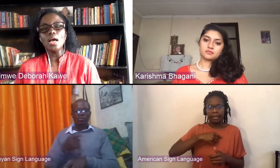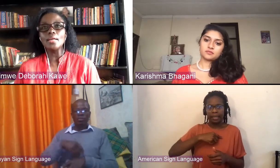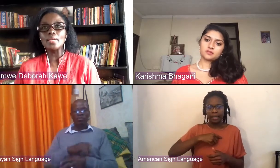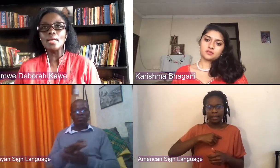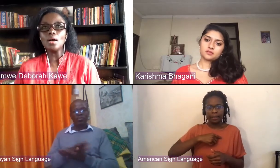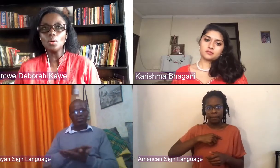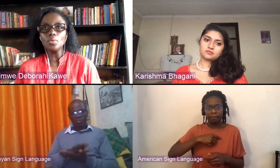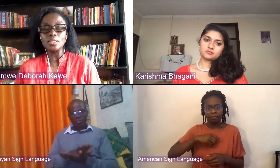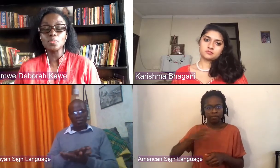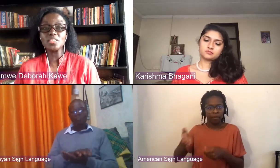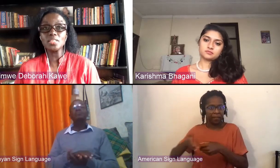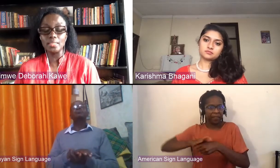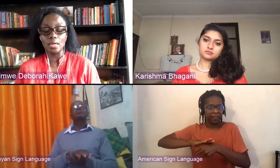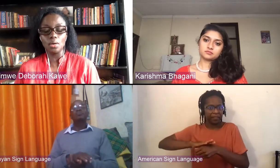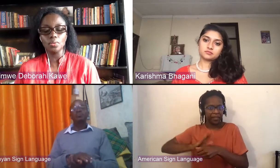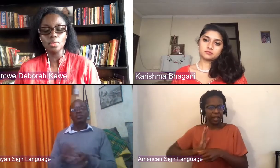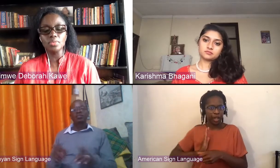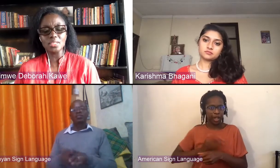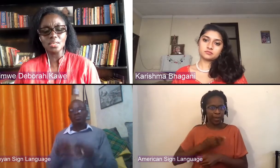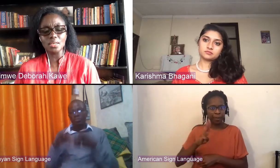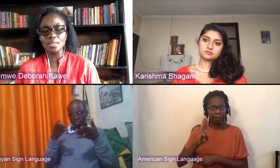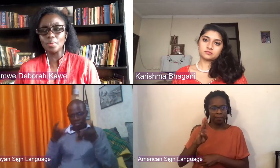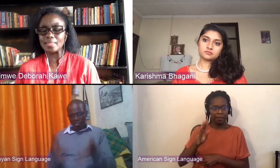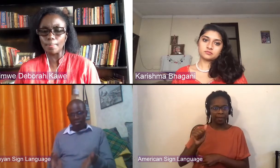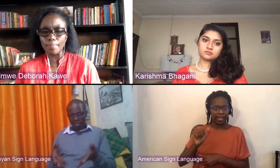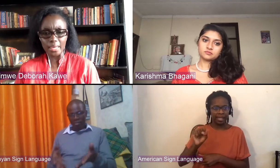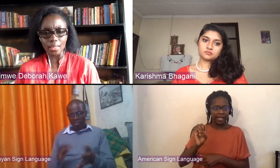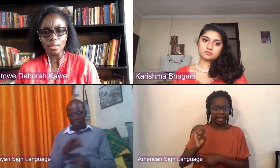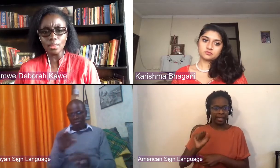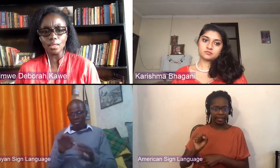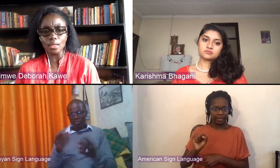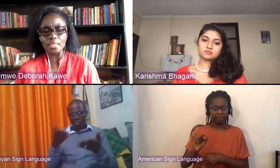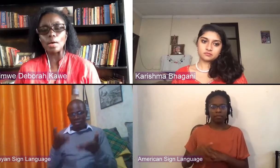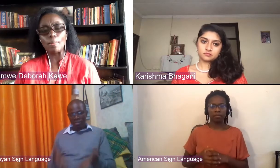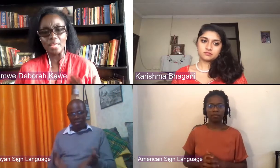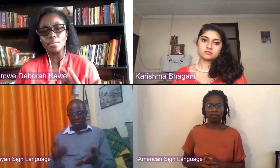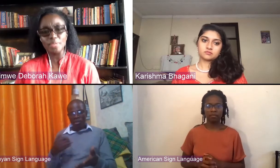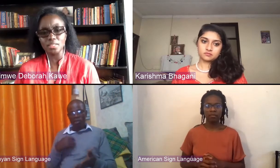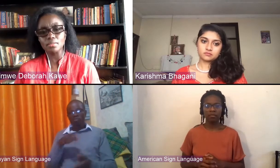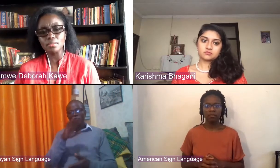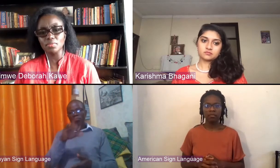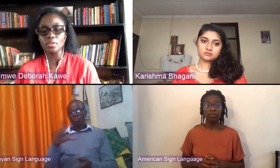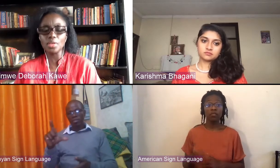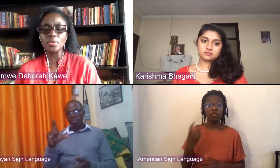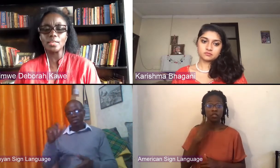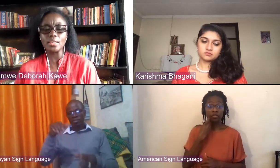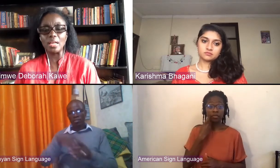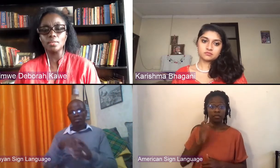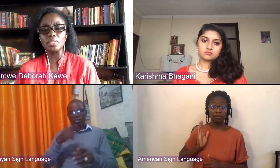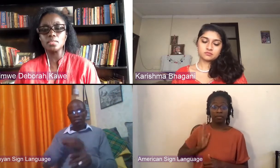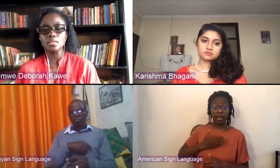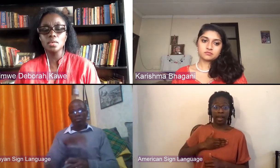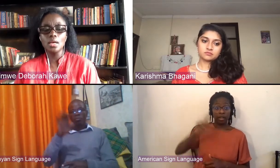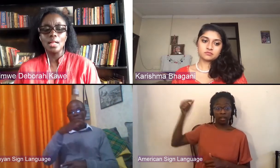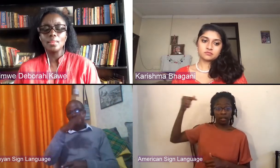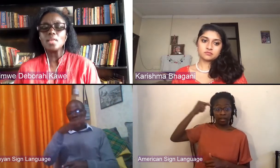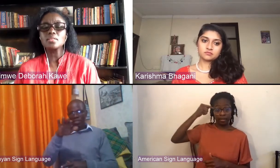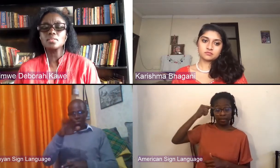And now, especially now that recently there was a bill in our parliament in the Ugandan parliament that's,